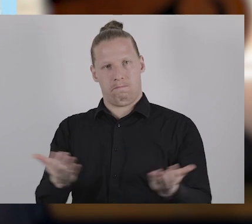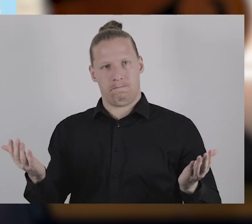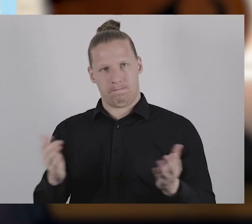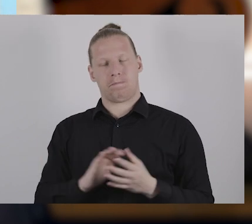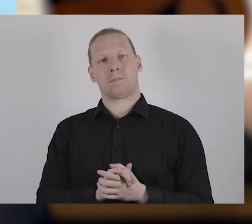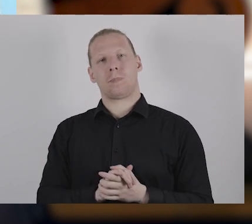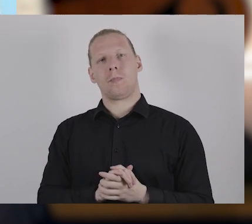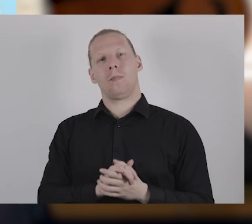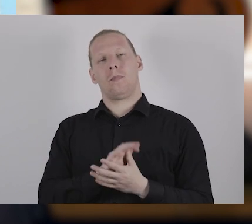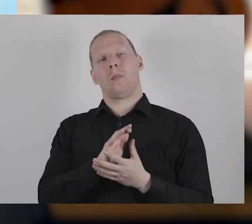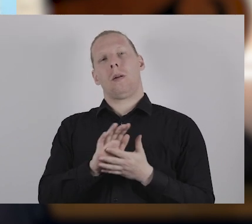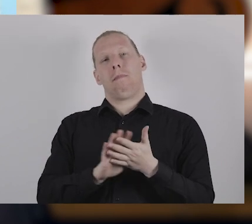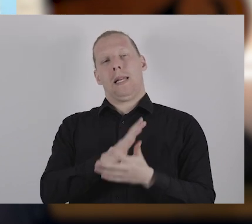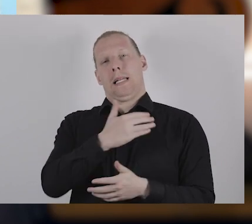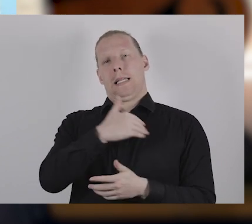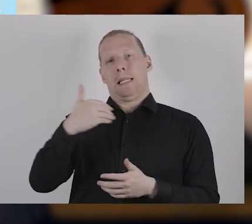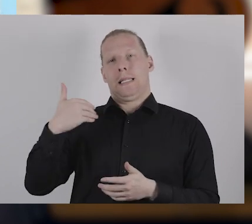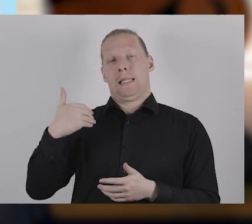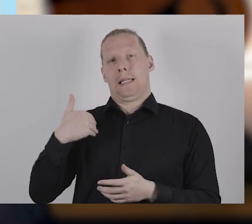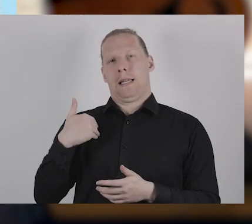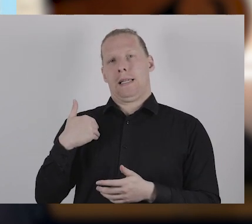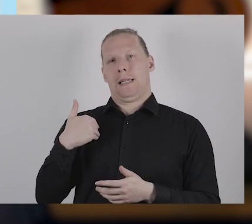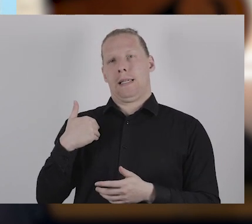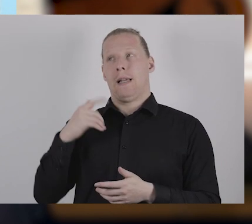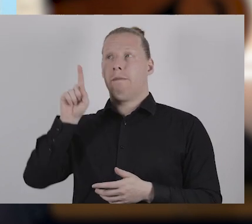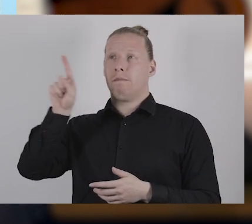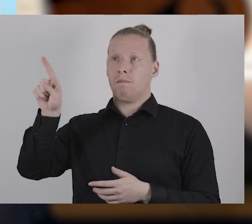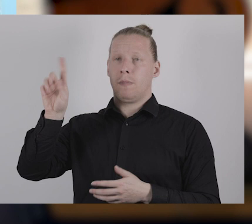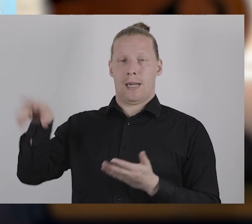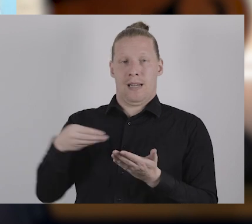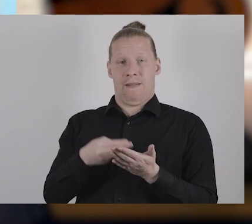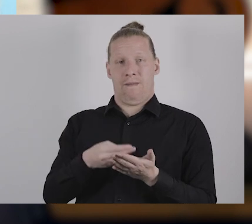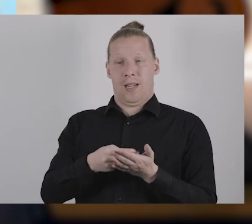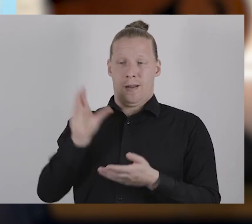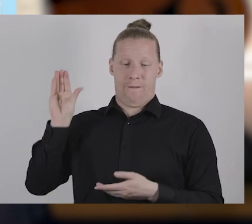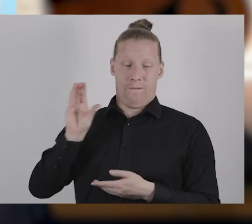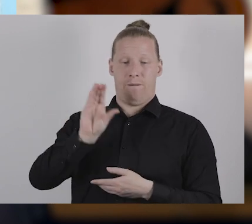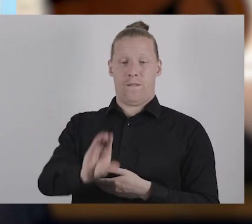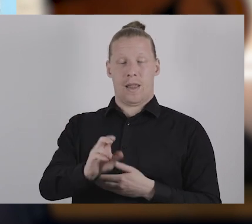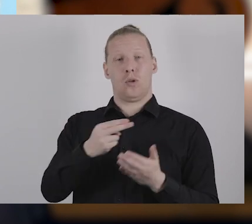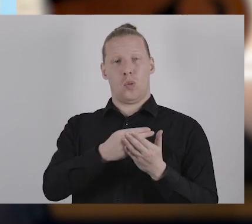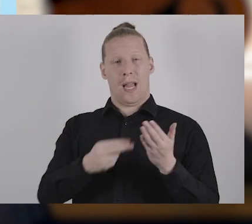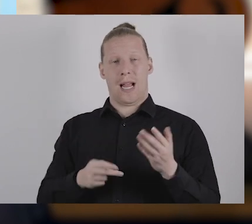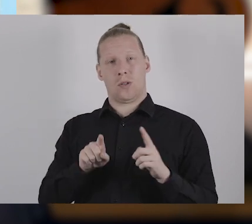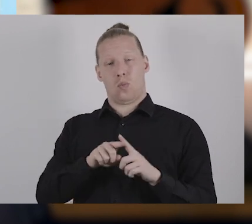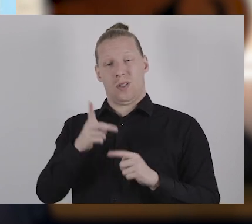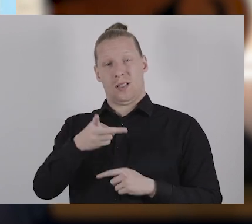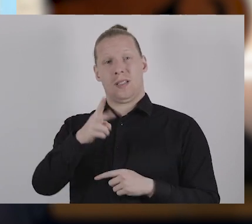has been our increased investment into ngā toi Māori, which has almost doubled since we took office in 2017,